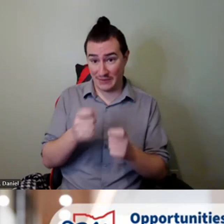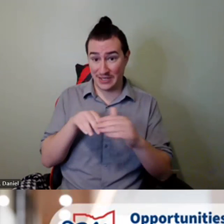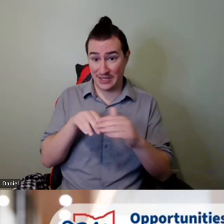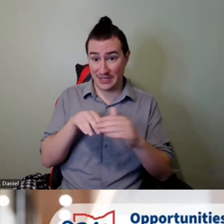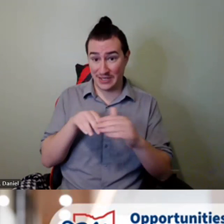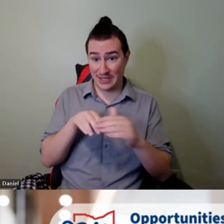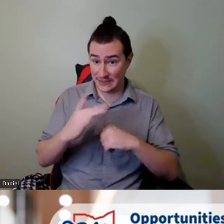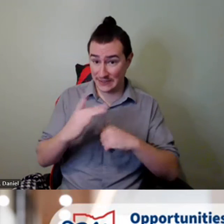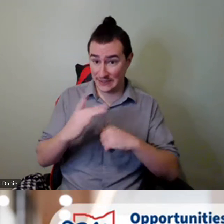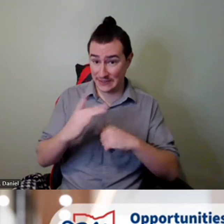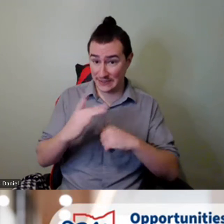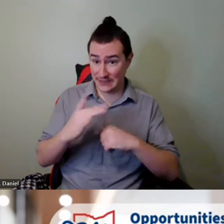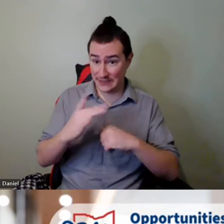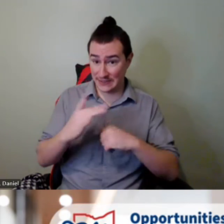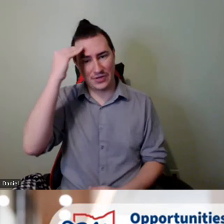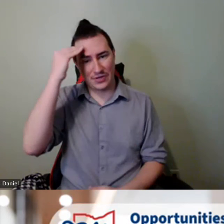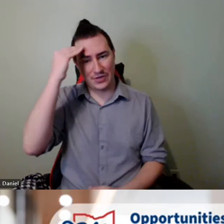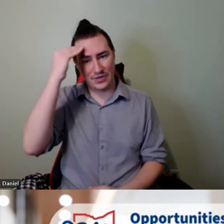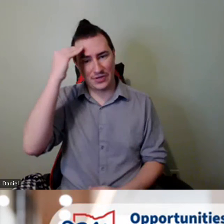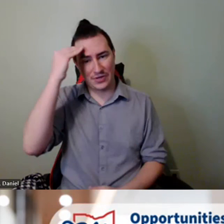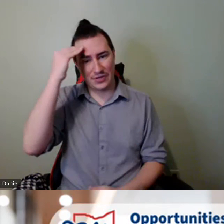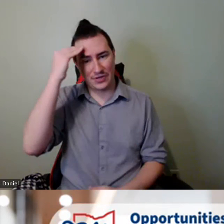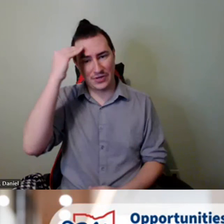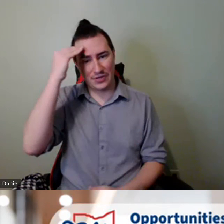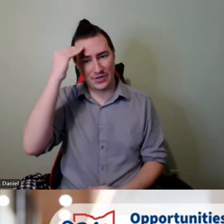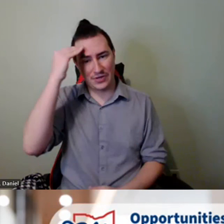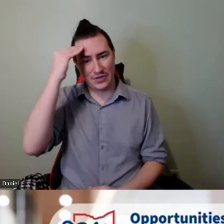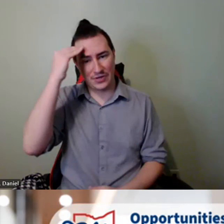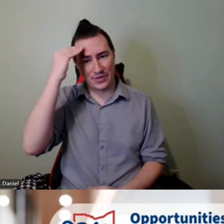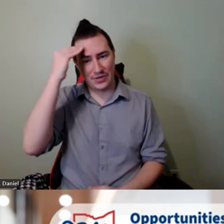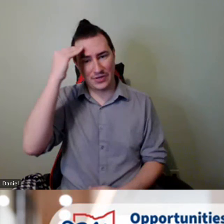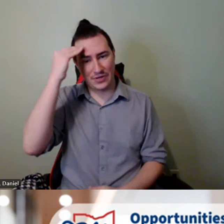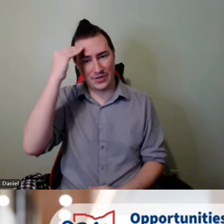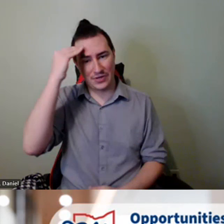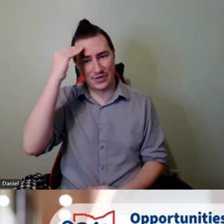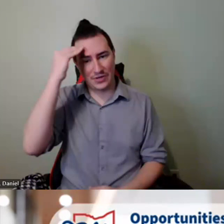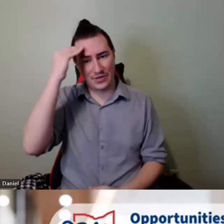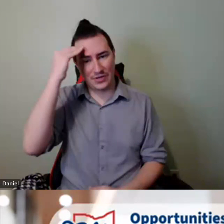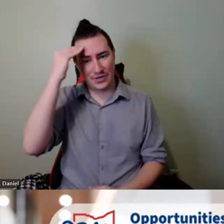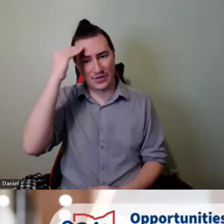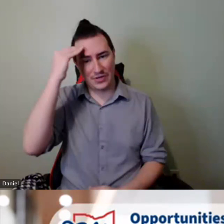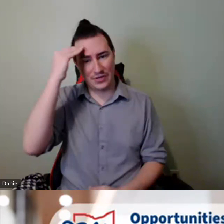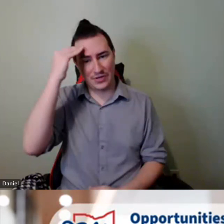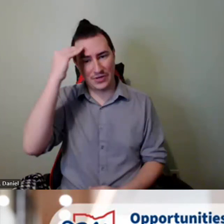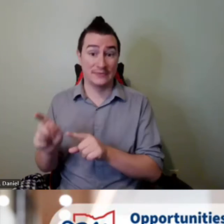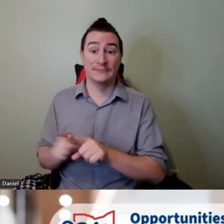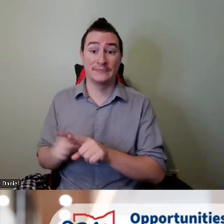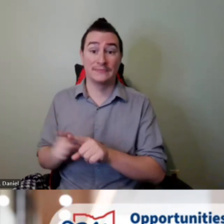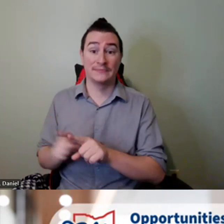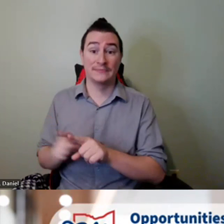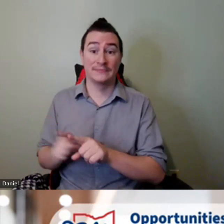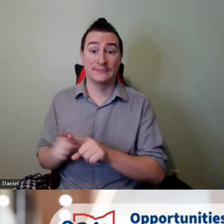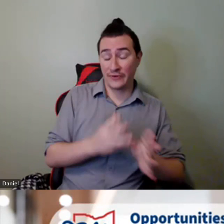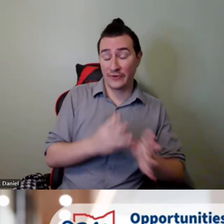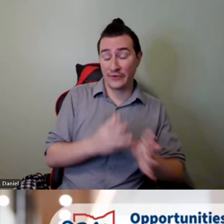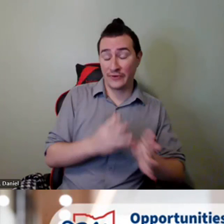in another way through an accommodation. And then often supervisors have a role in supporting the implementation of of an accommodation.